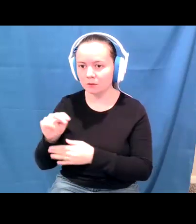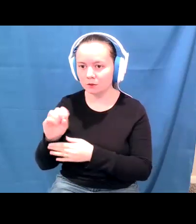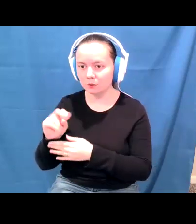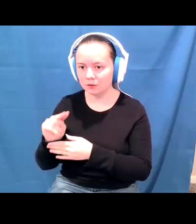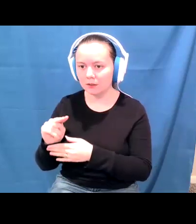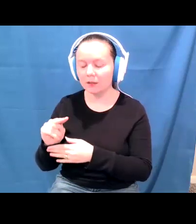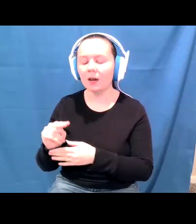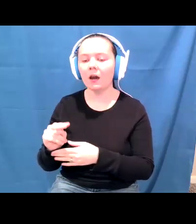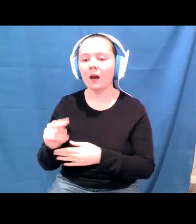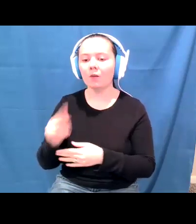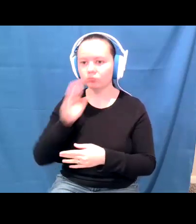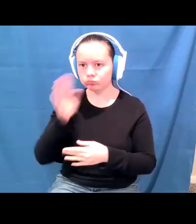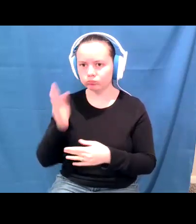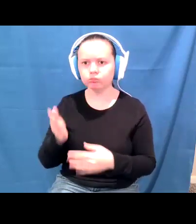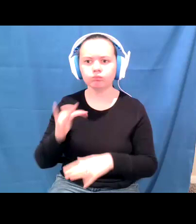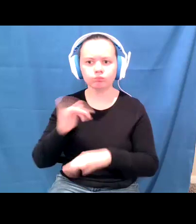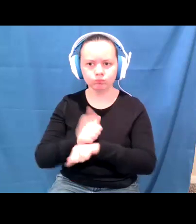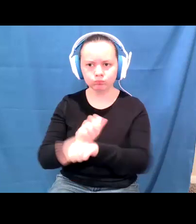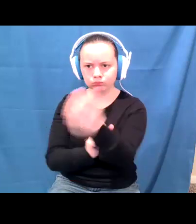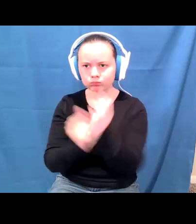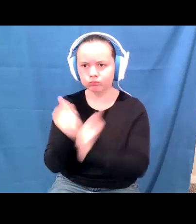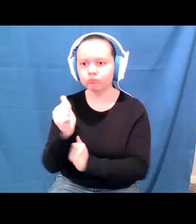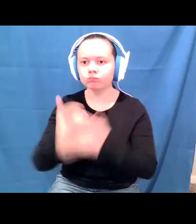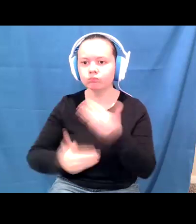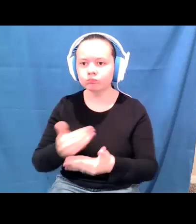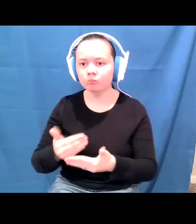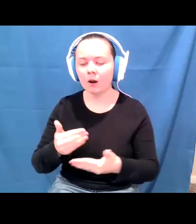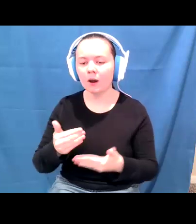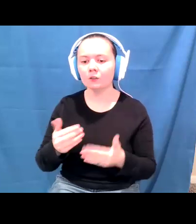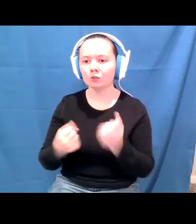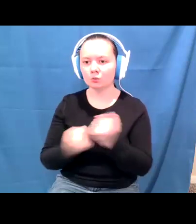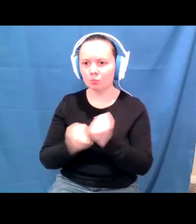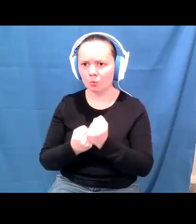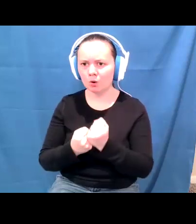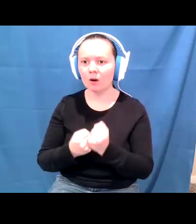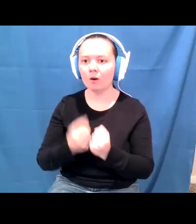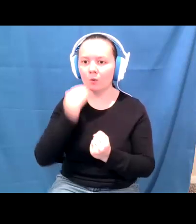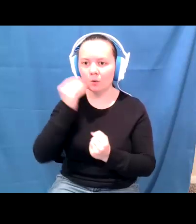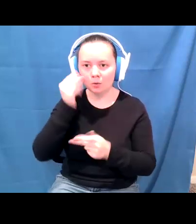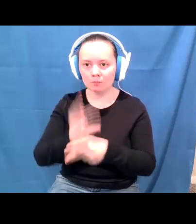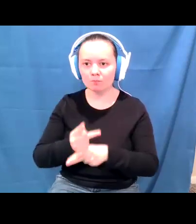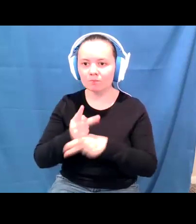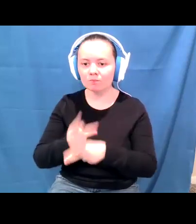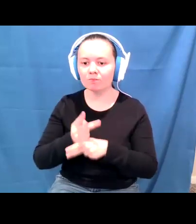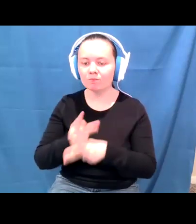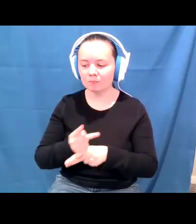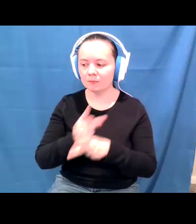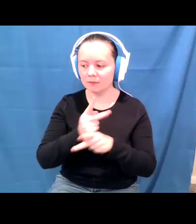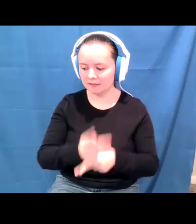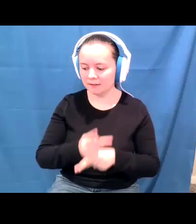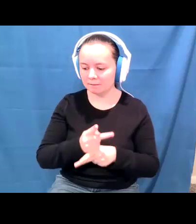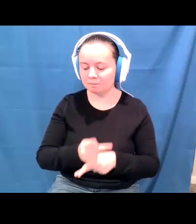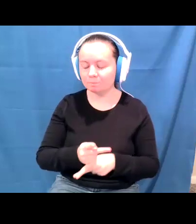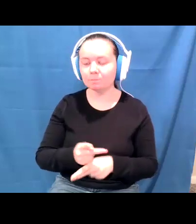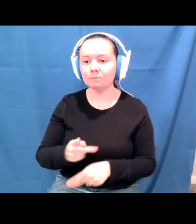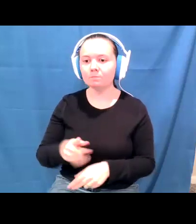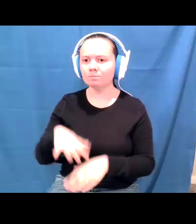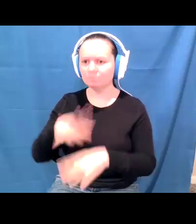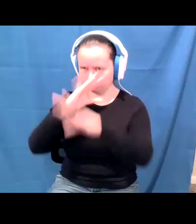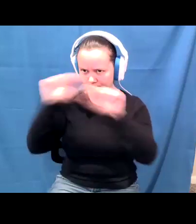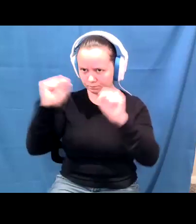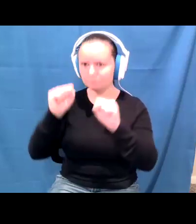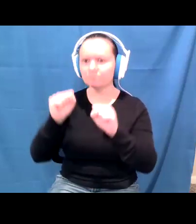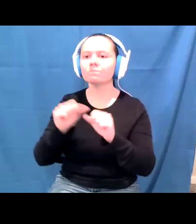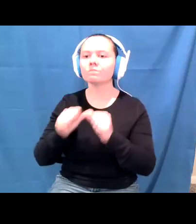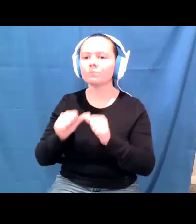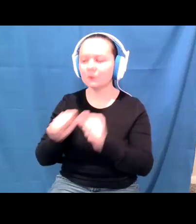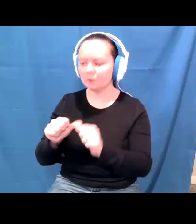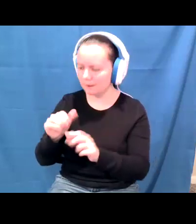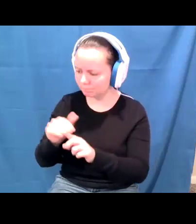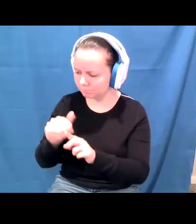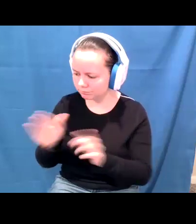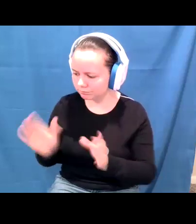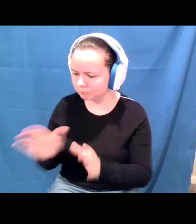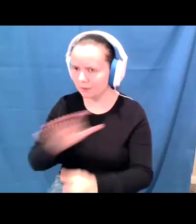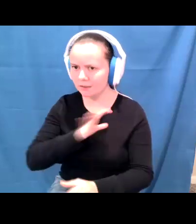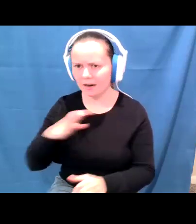supporting home care and caregiving. And the president continues to call on on Congress to invest in this space. We think it is very important,